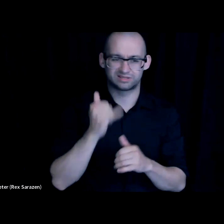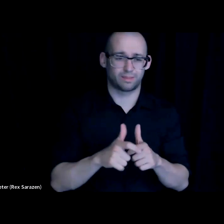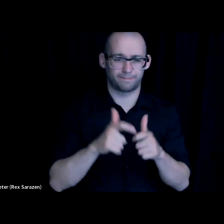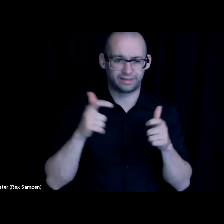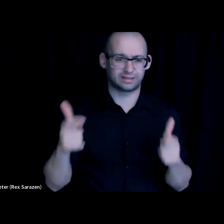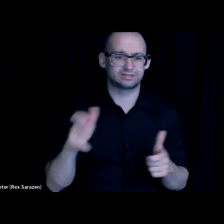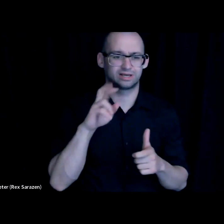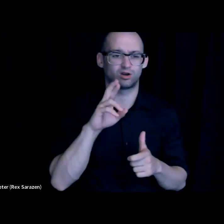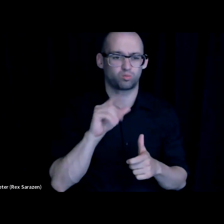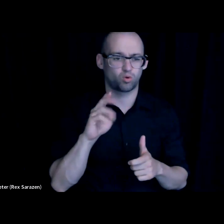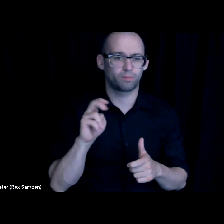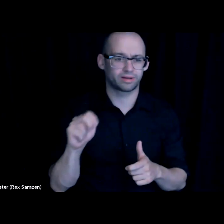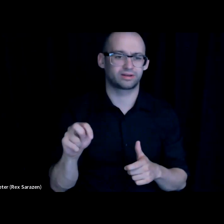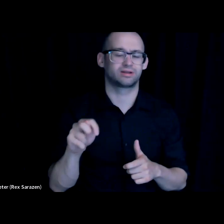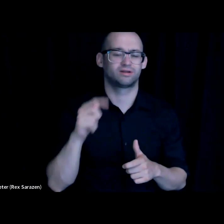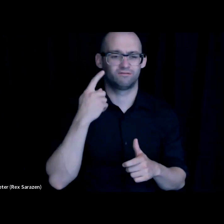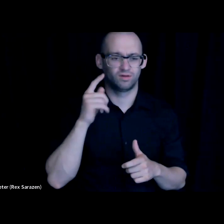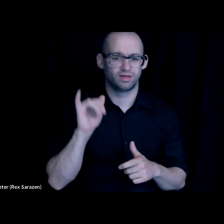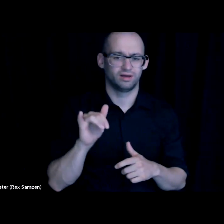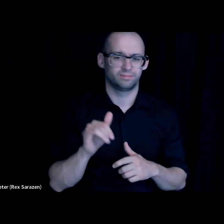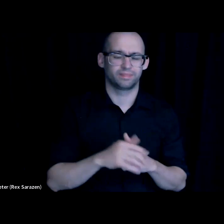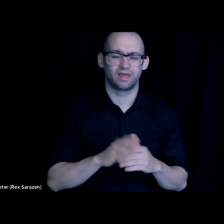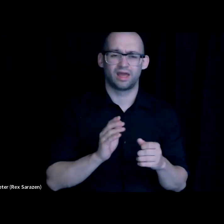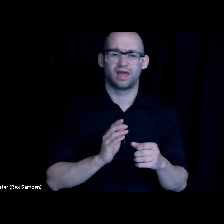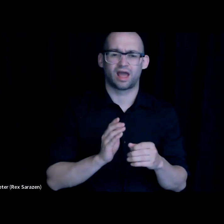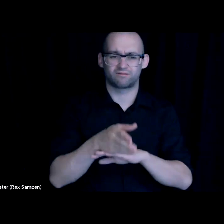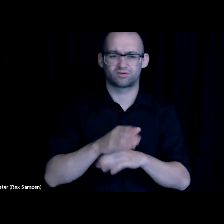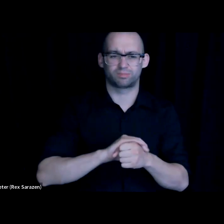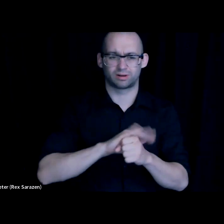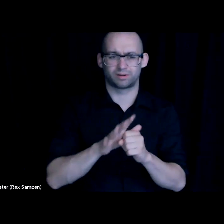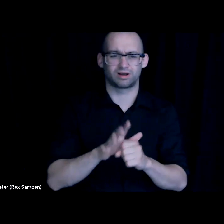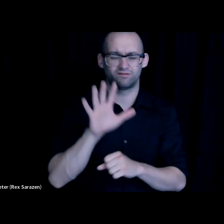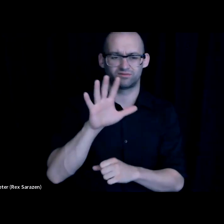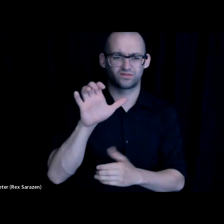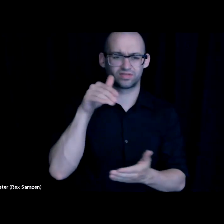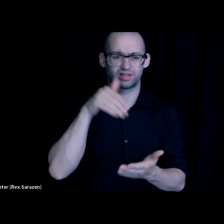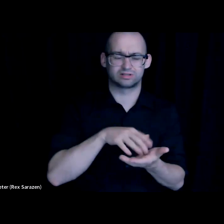state. Right now, post pandemic we're about, You know, 500,000 learners in our system as